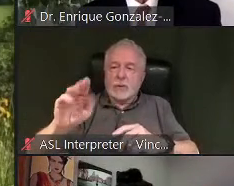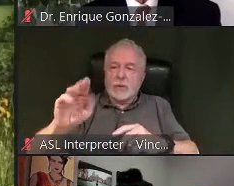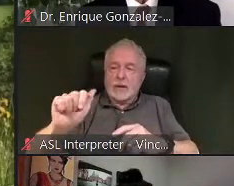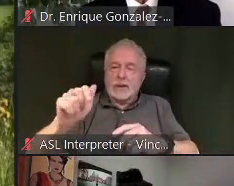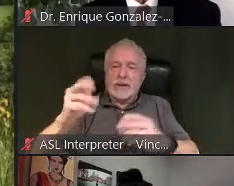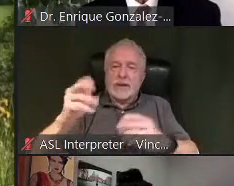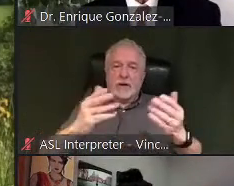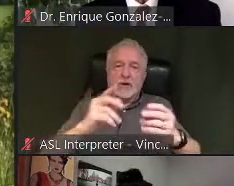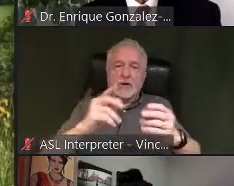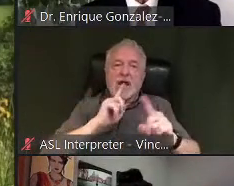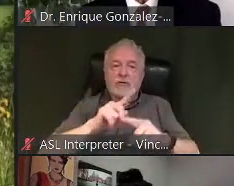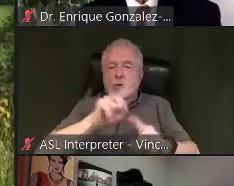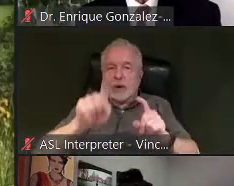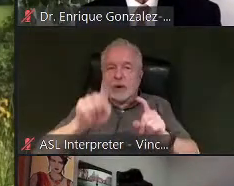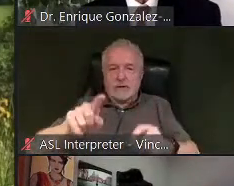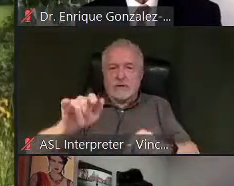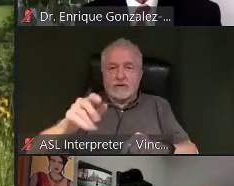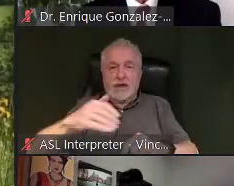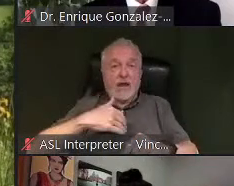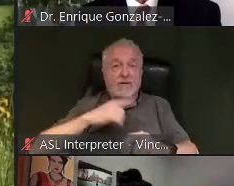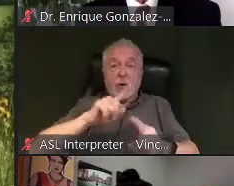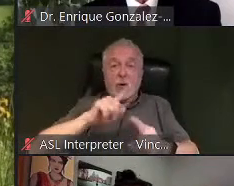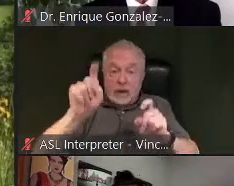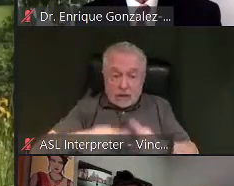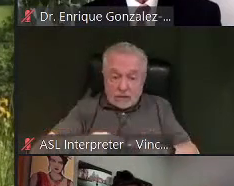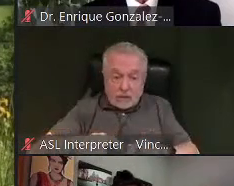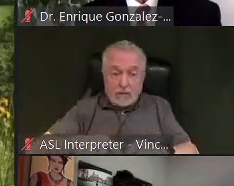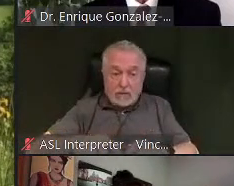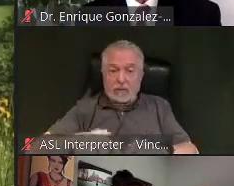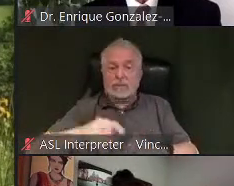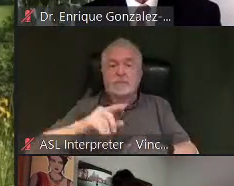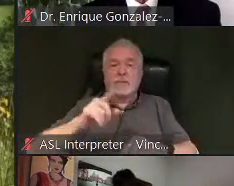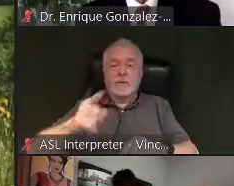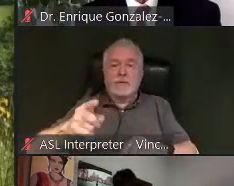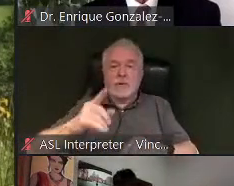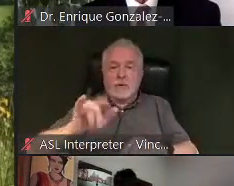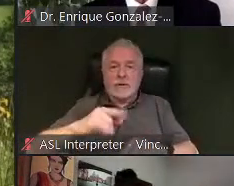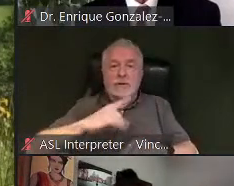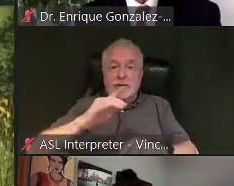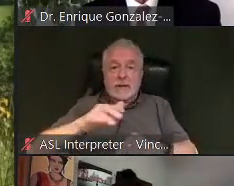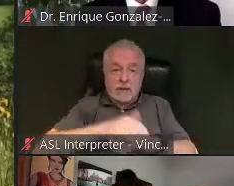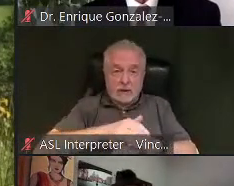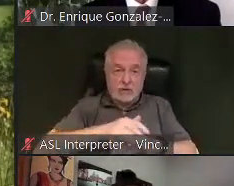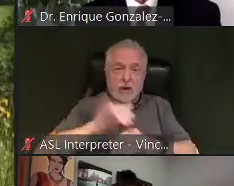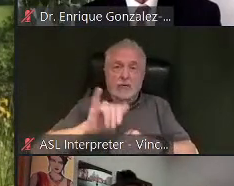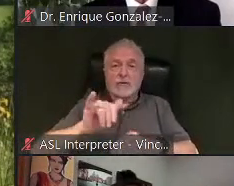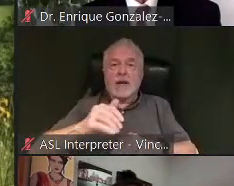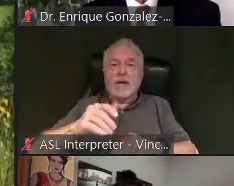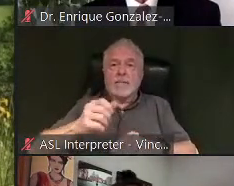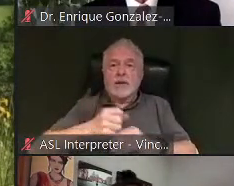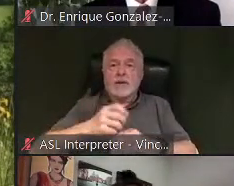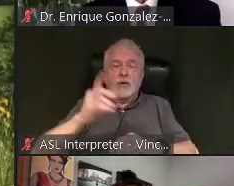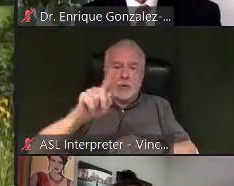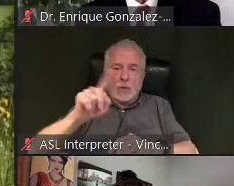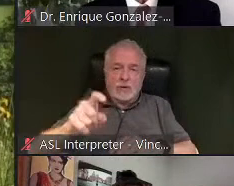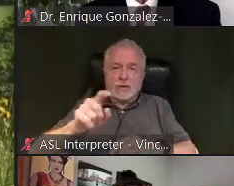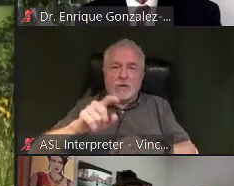here to answer the questions, if you have a question and if you also speak English, you can also make your question and ask a question in English.